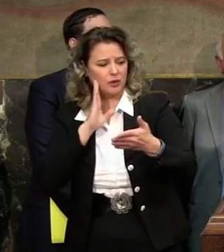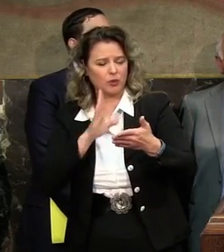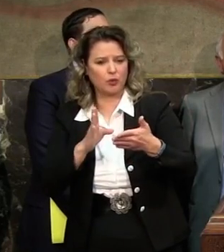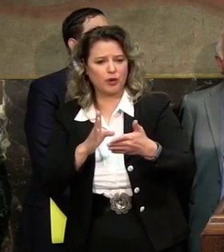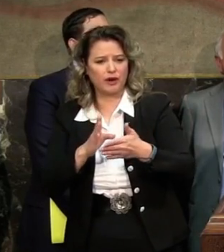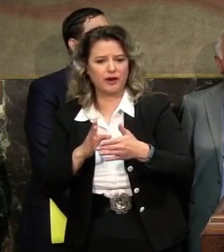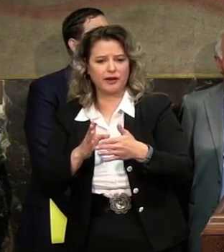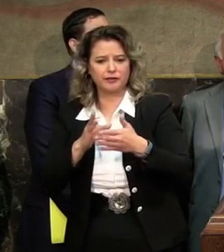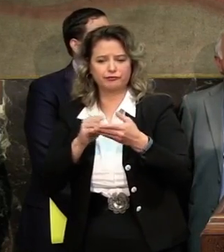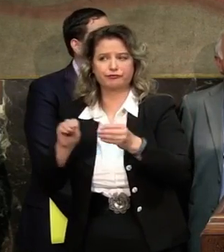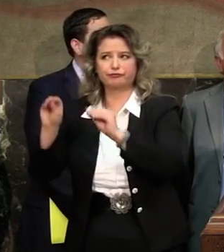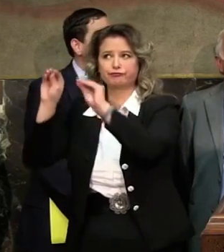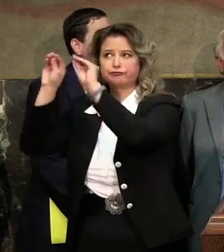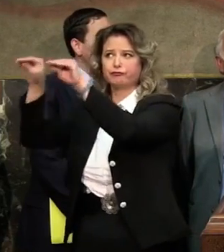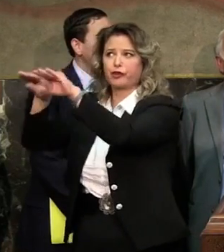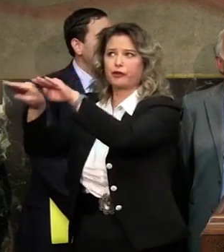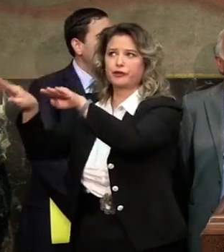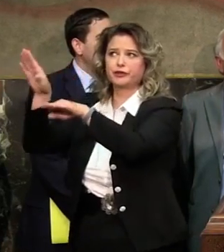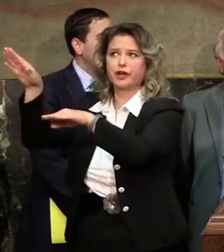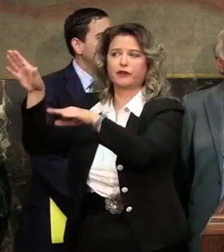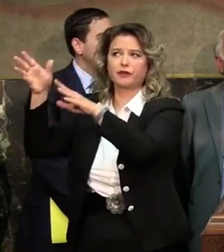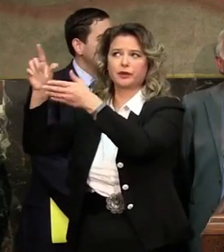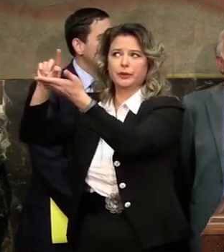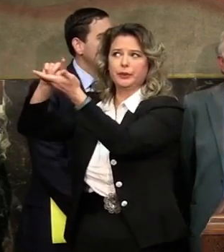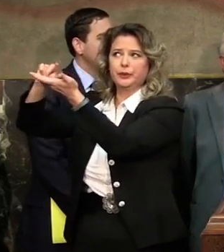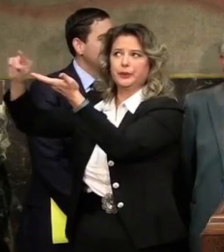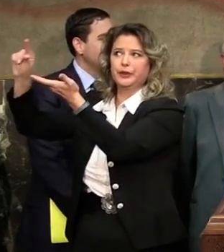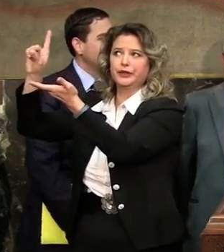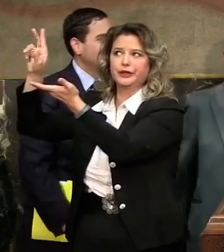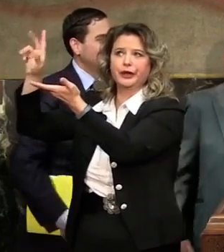shelf somewhere collecting dust so governor Edwards thank you so much I